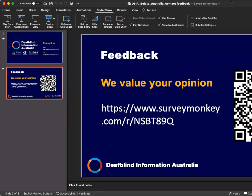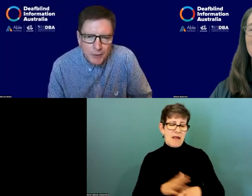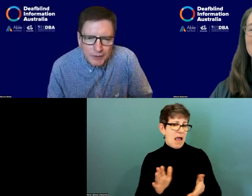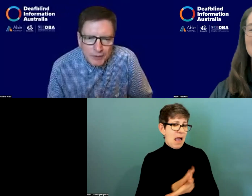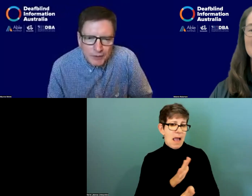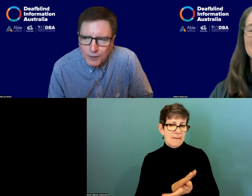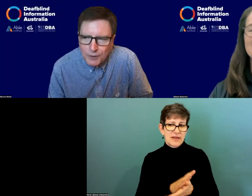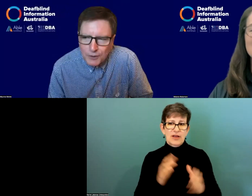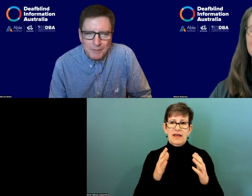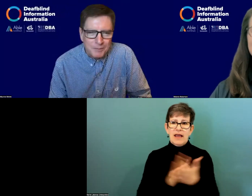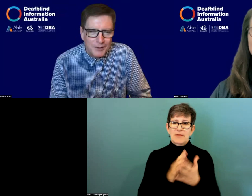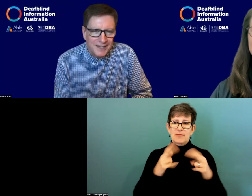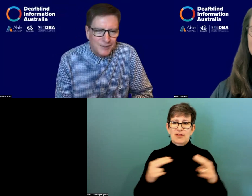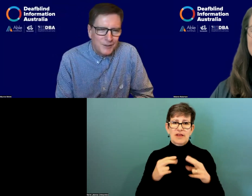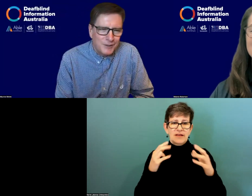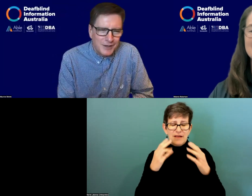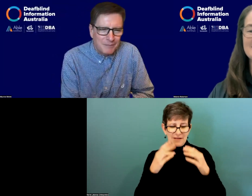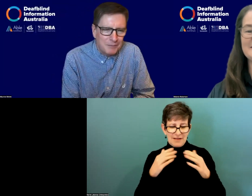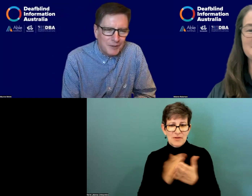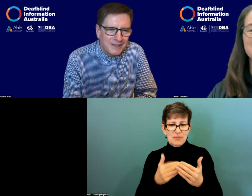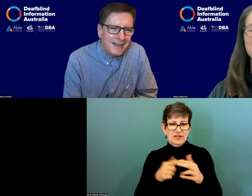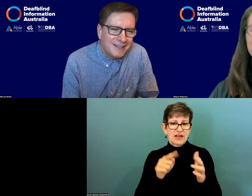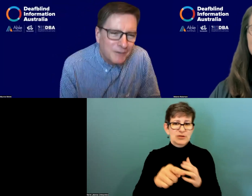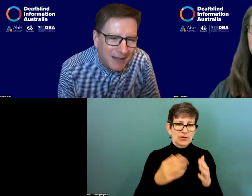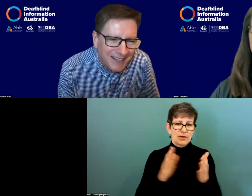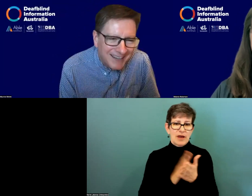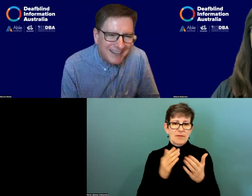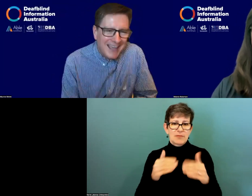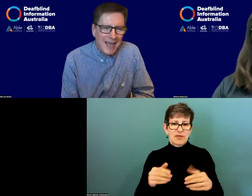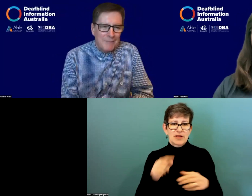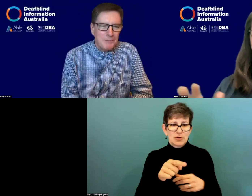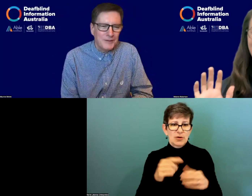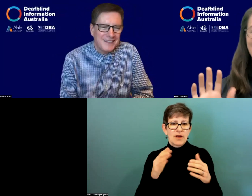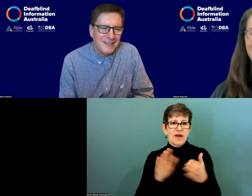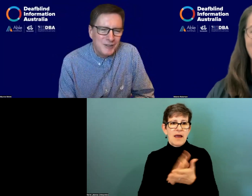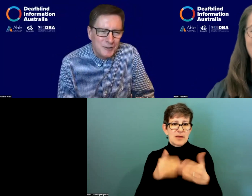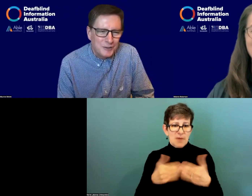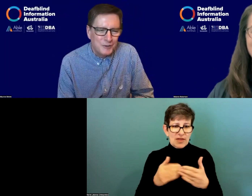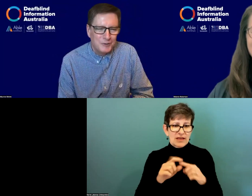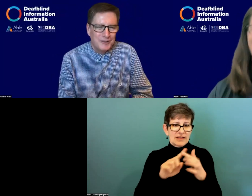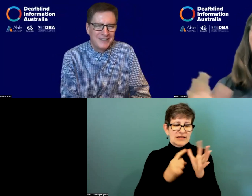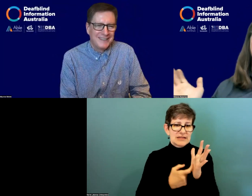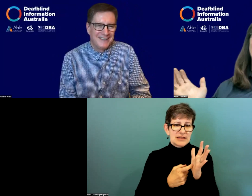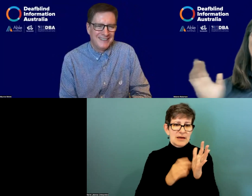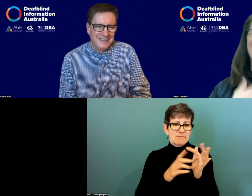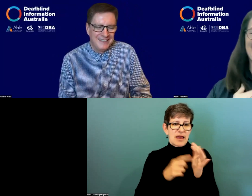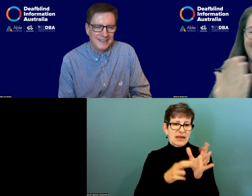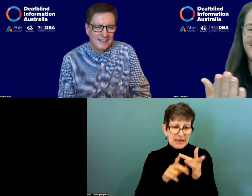Happy birthday to you. Happy birthday dear Melanie. Happy birthday to you. [song ends on a conventional note] Thank you.